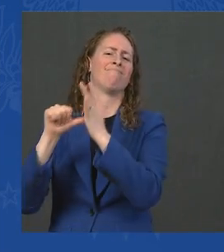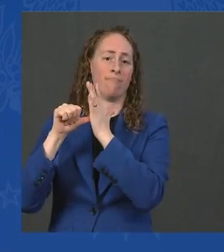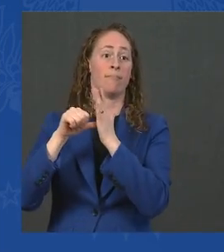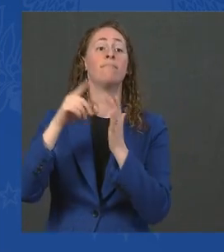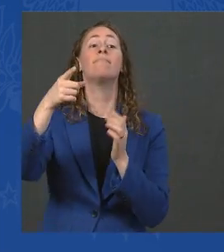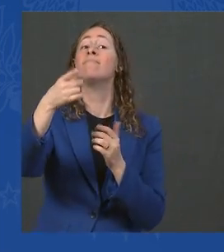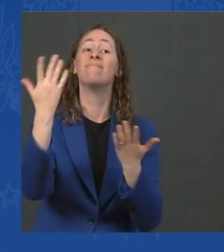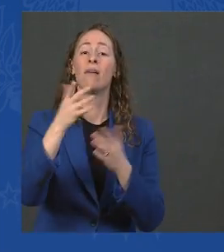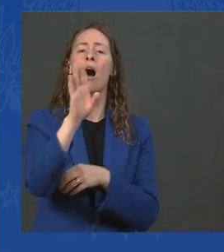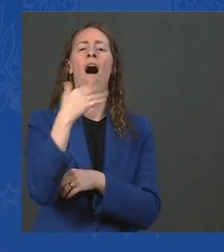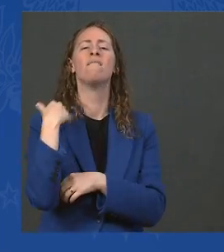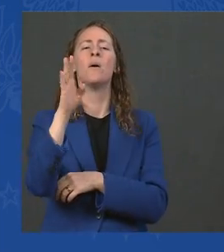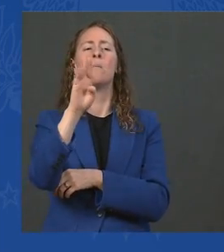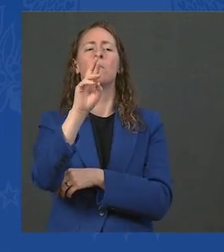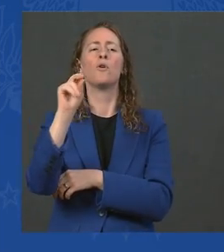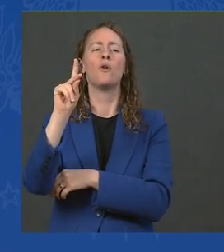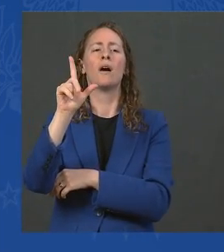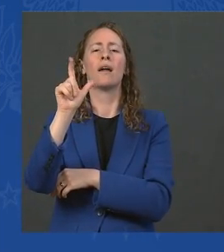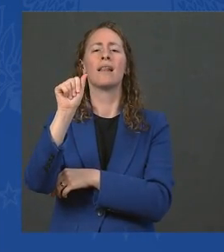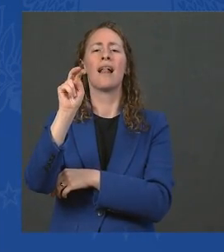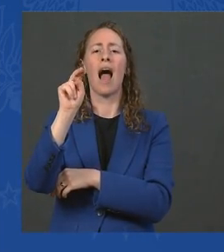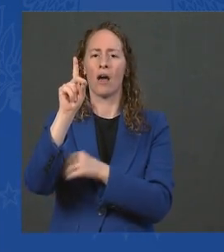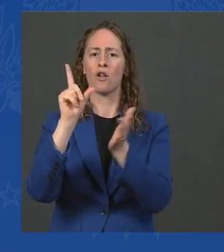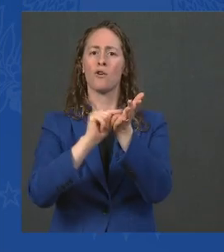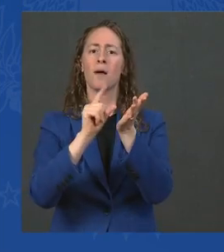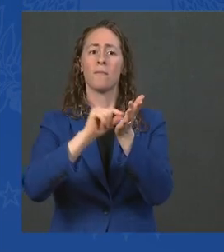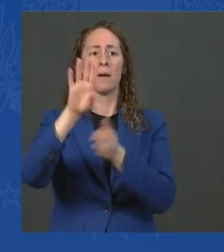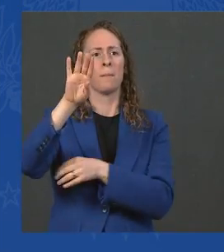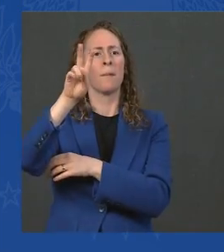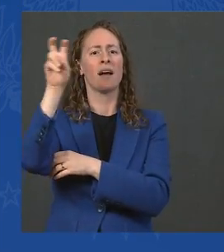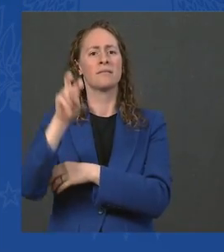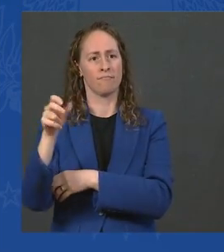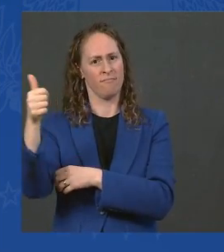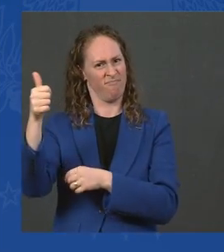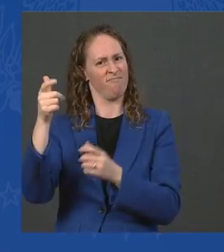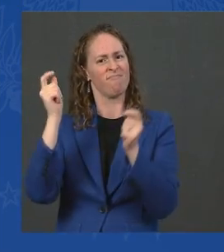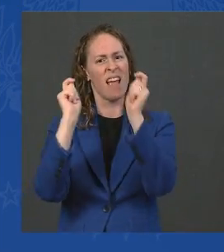So please welcome Elijah Pool. Okay, Elijah.